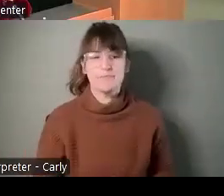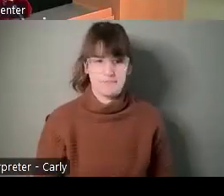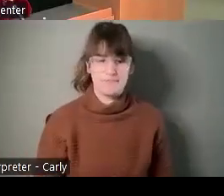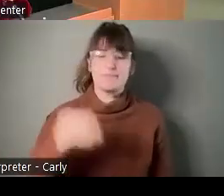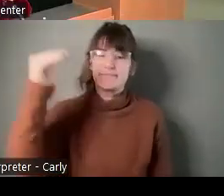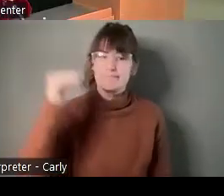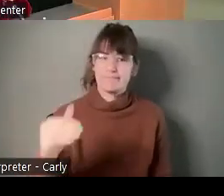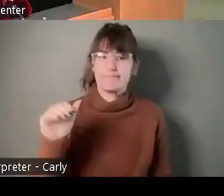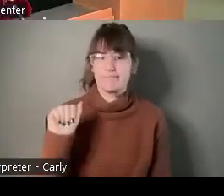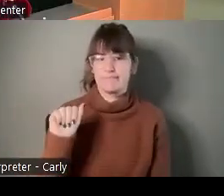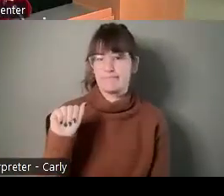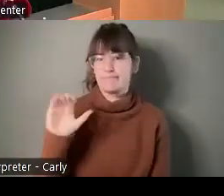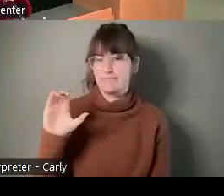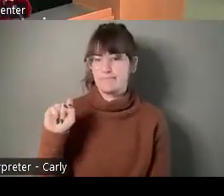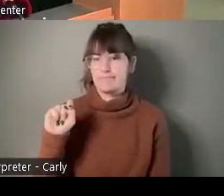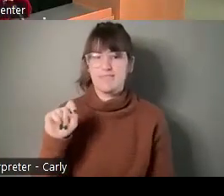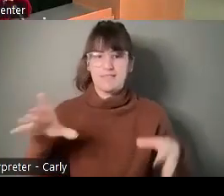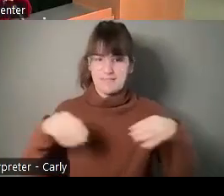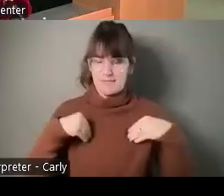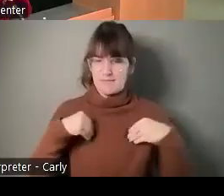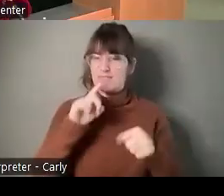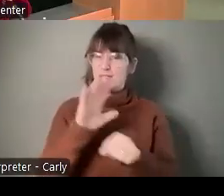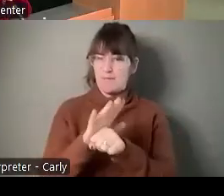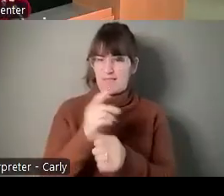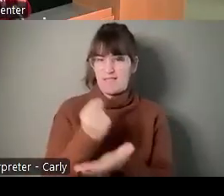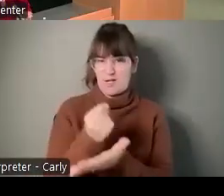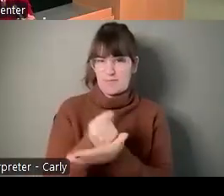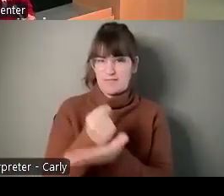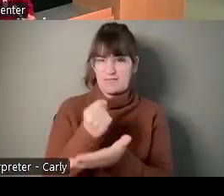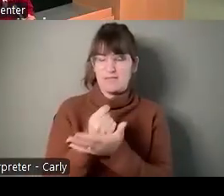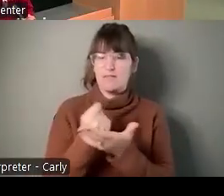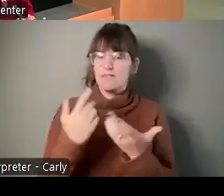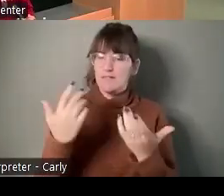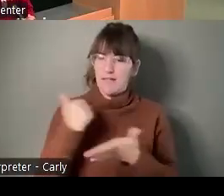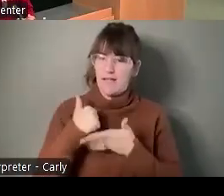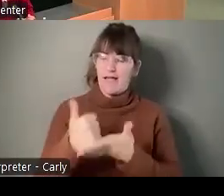um acceptance and commitment therapy approach to really emphasize protective factors. This is a a